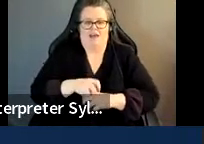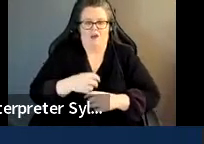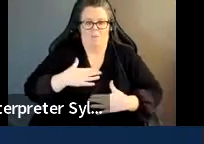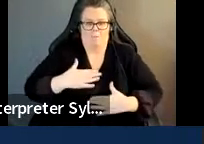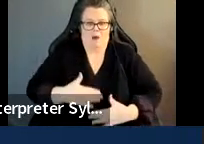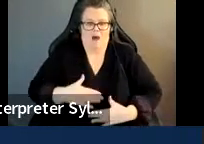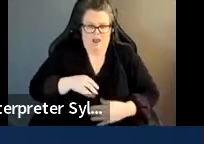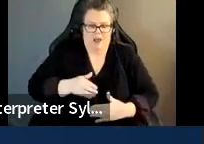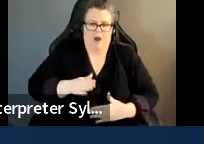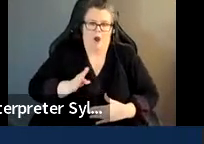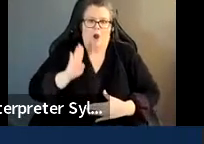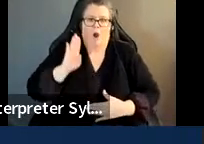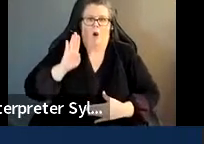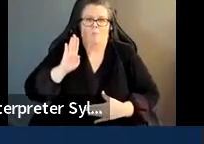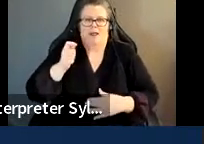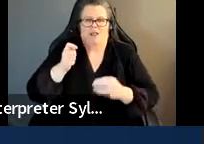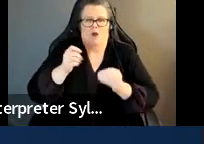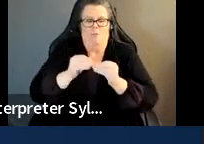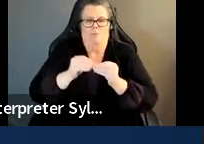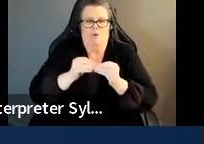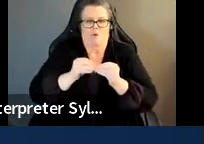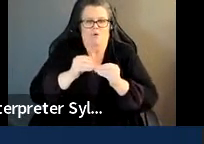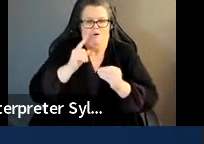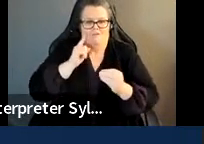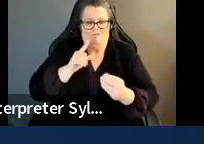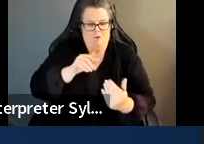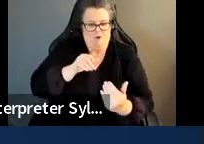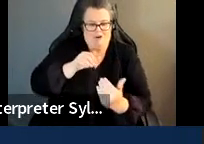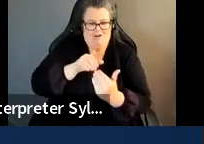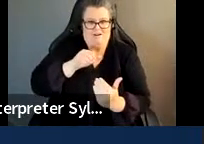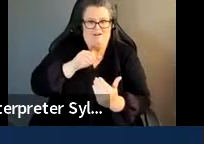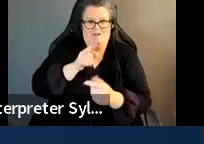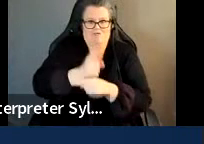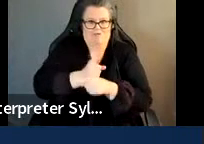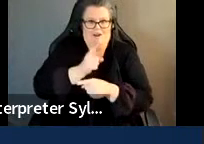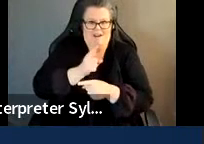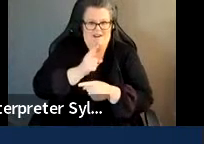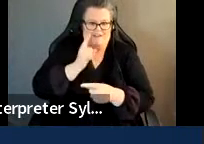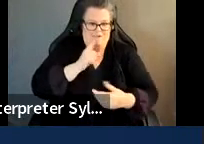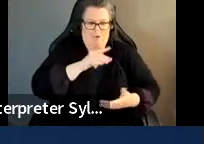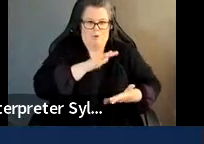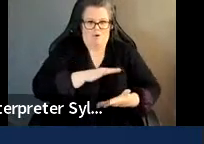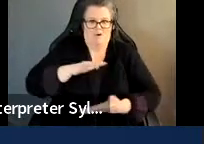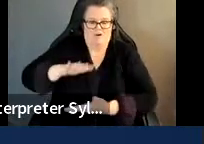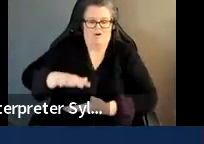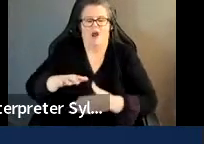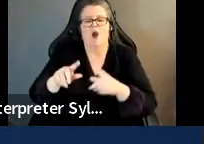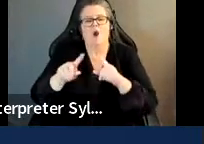But I really would appreciate it if -- and I think others would, if we made machines